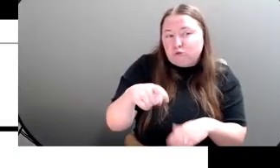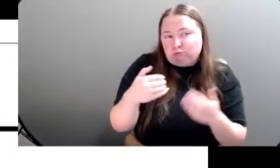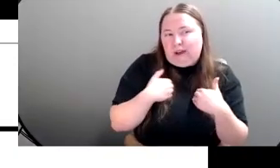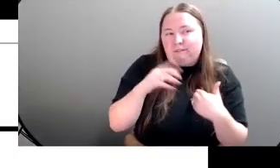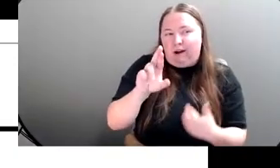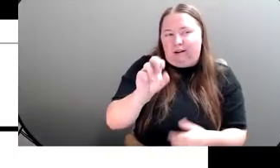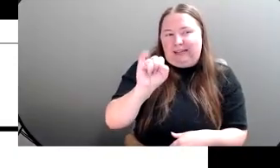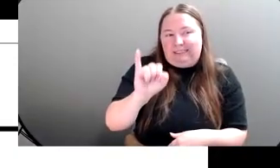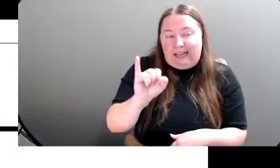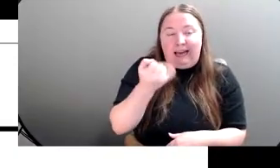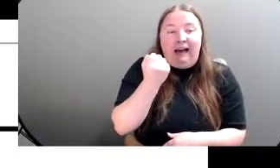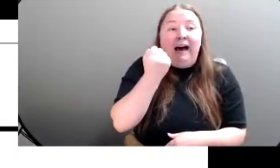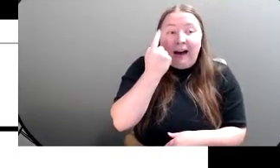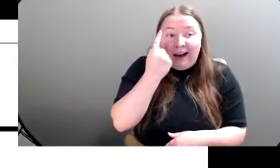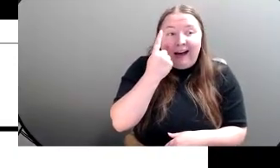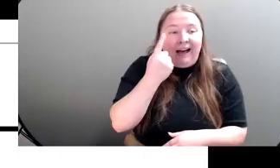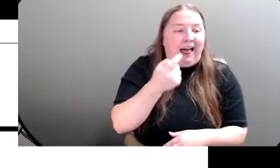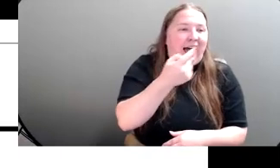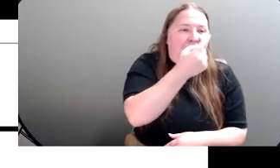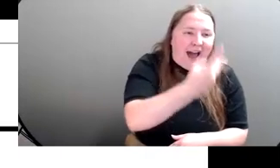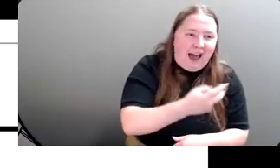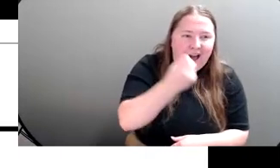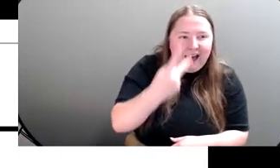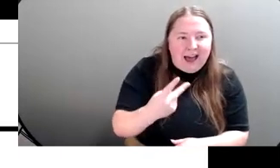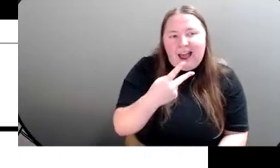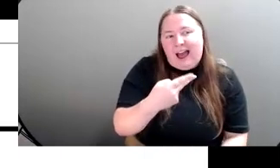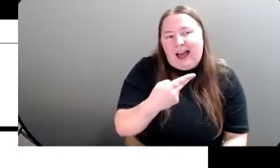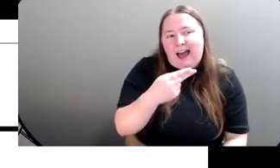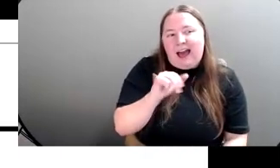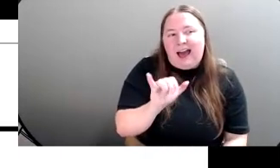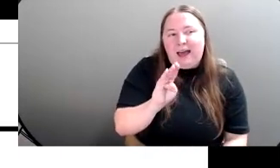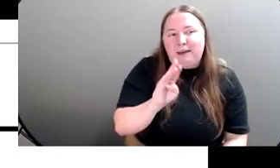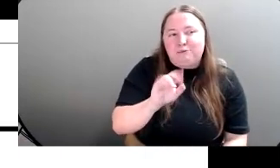Now, when you have a hybrid course, you are meeting your students